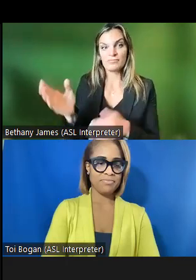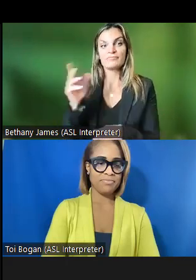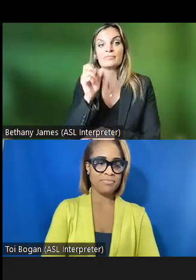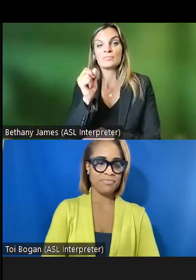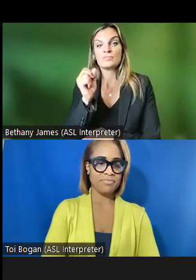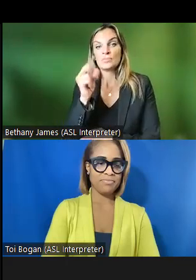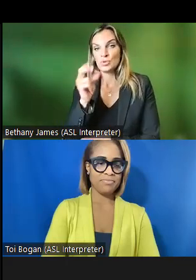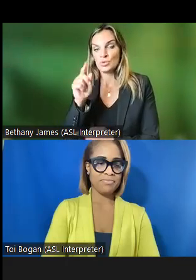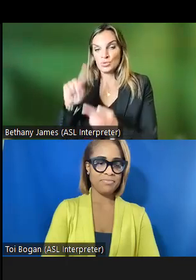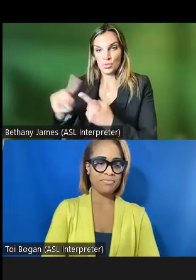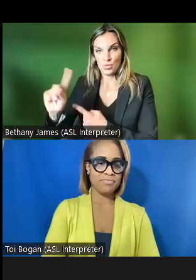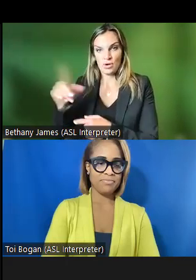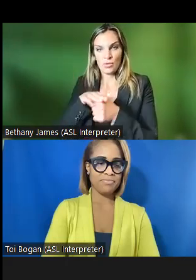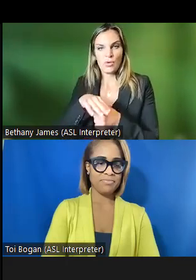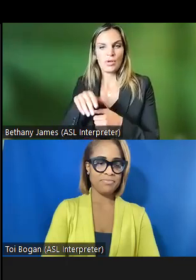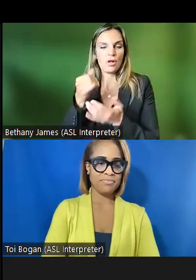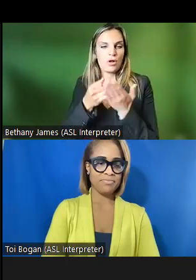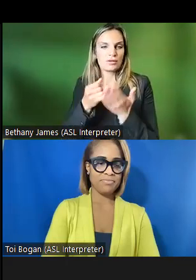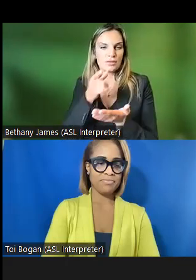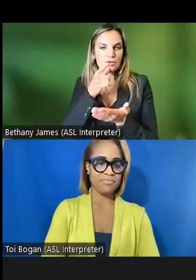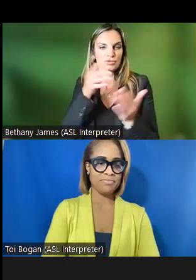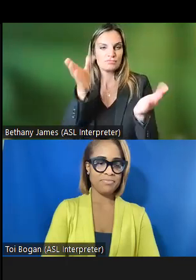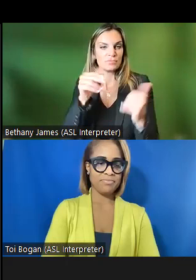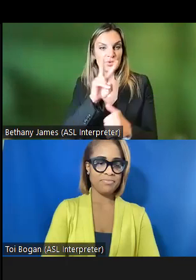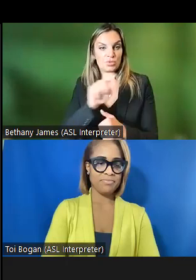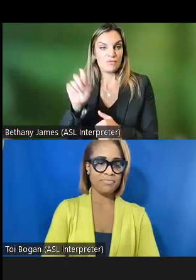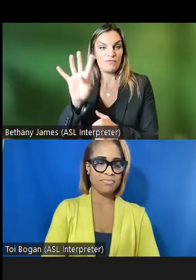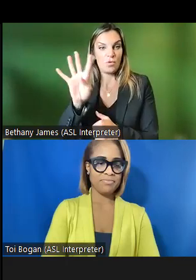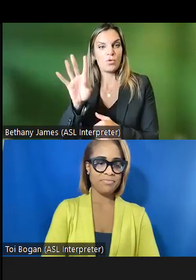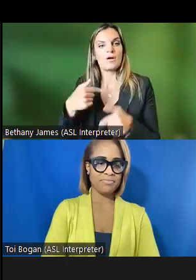And then 2 to 4 is another guided tour where ASL will be provided.